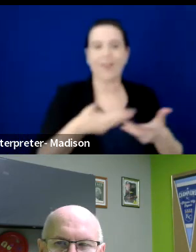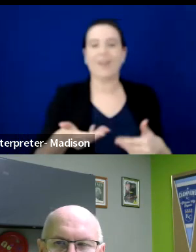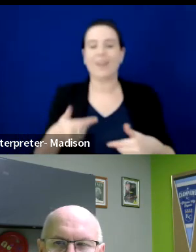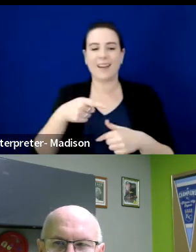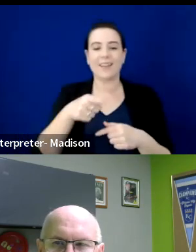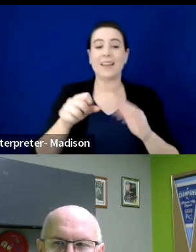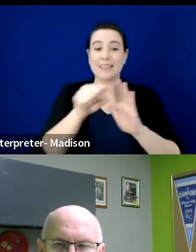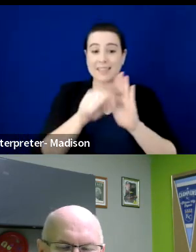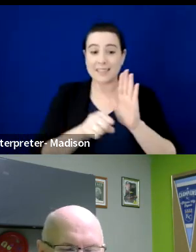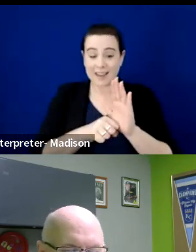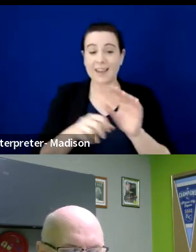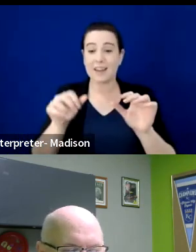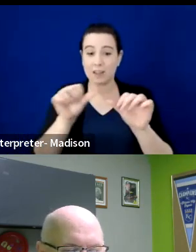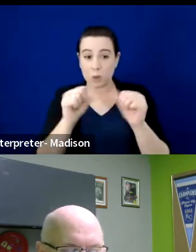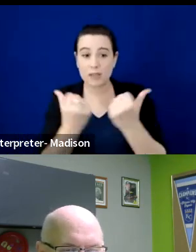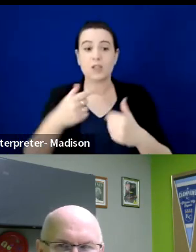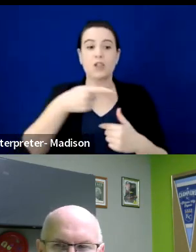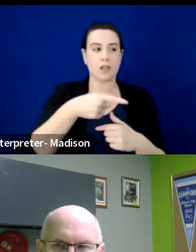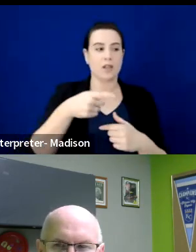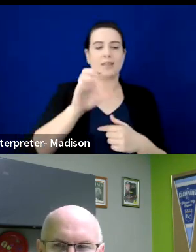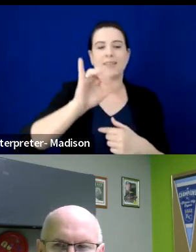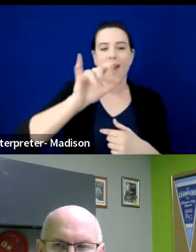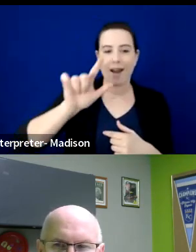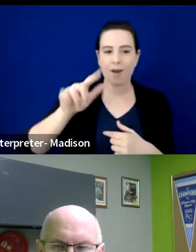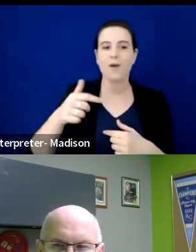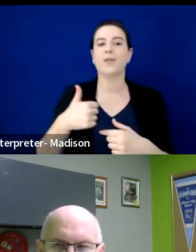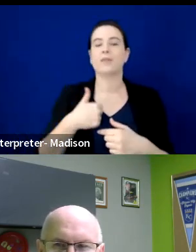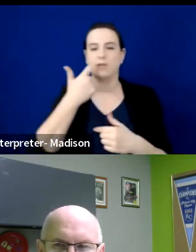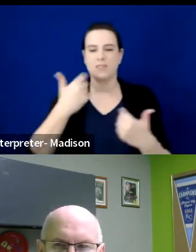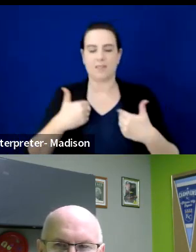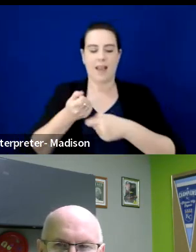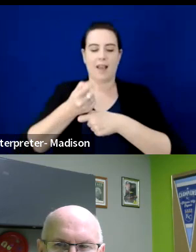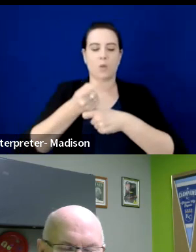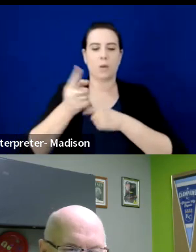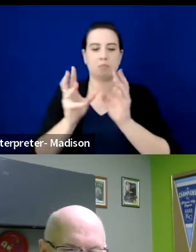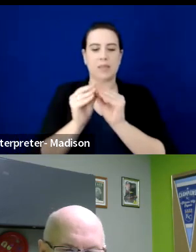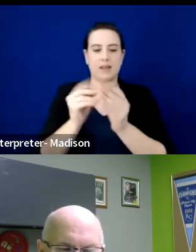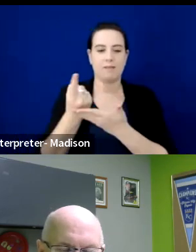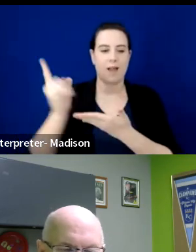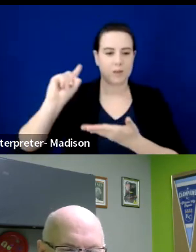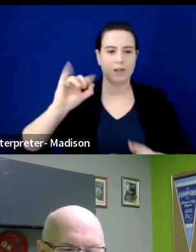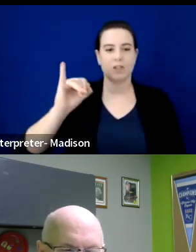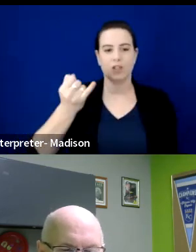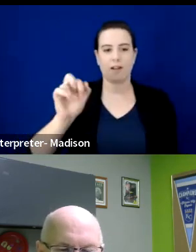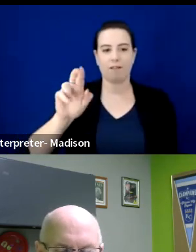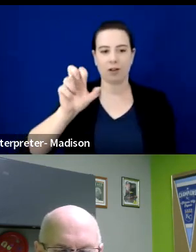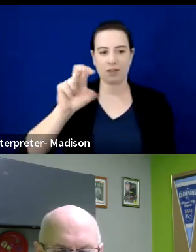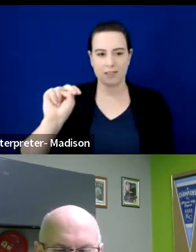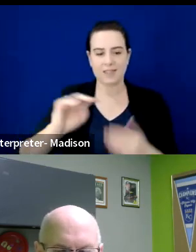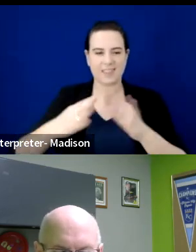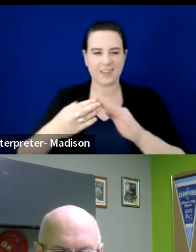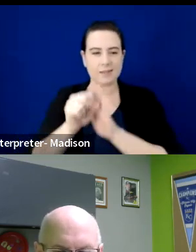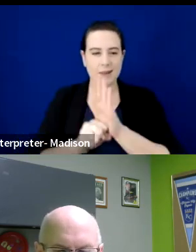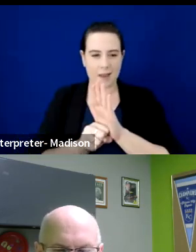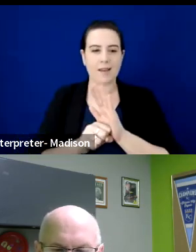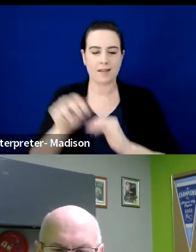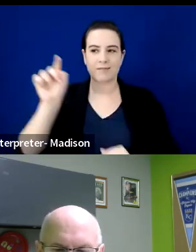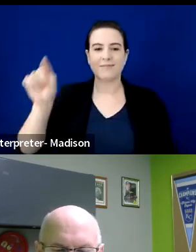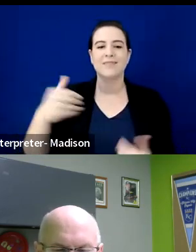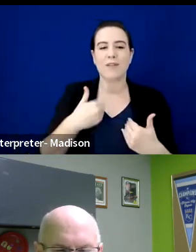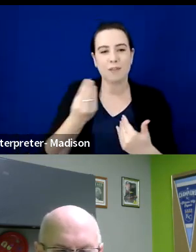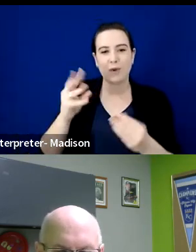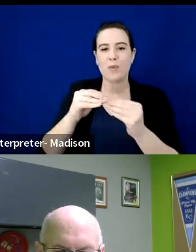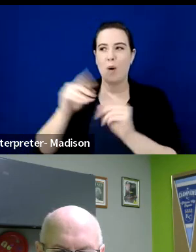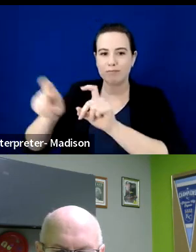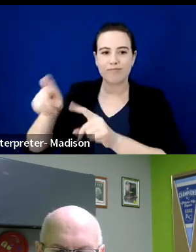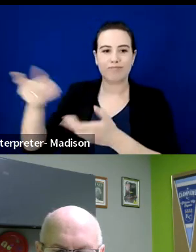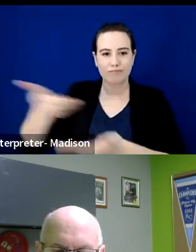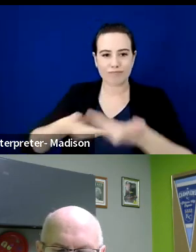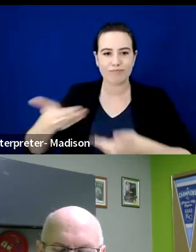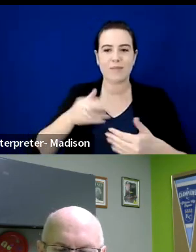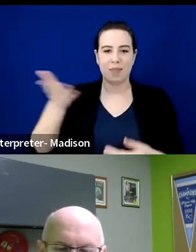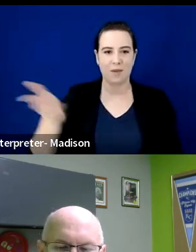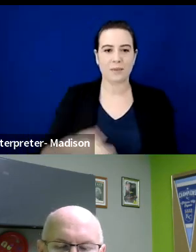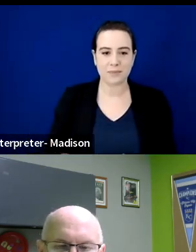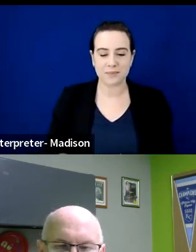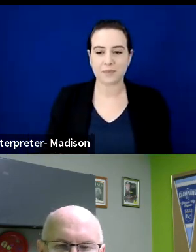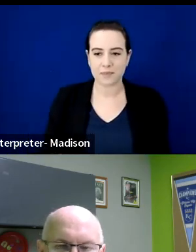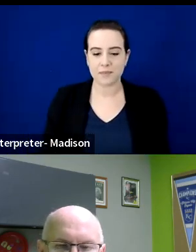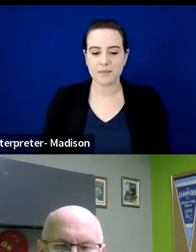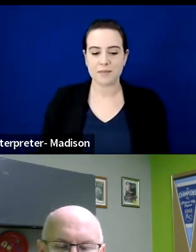But we got some more there.